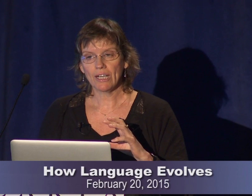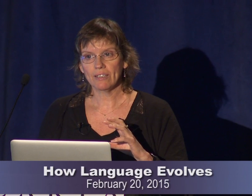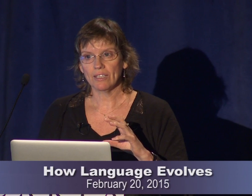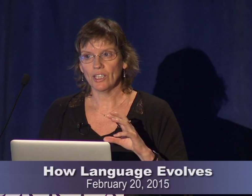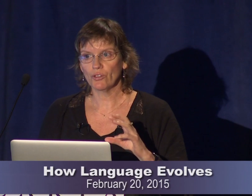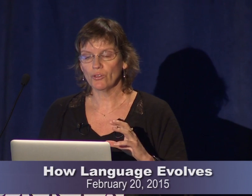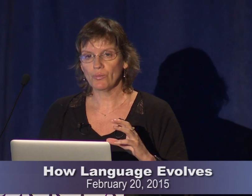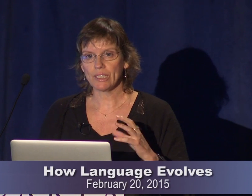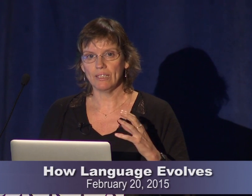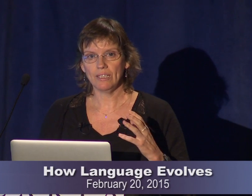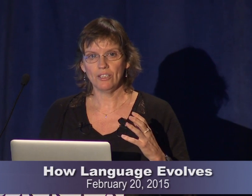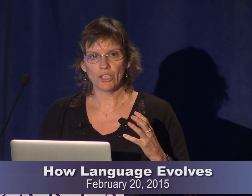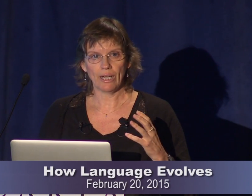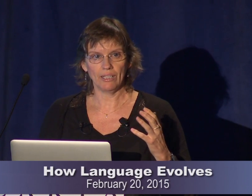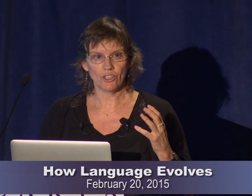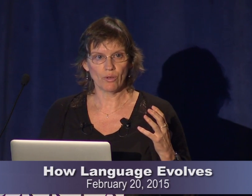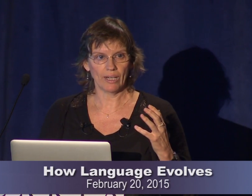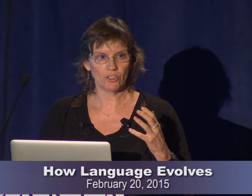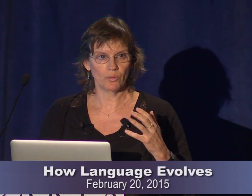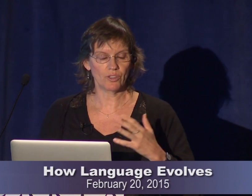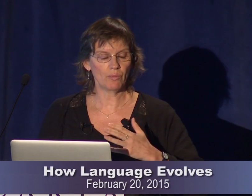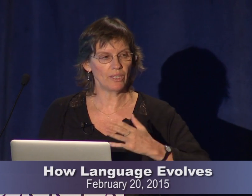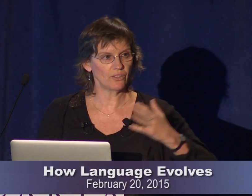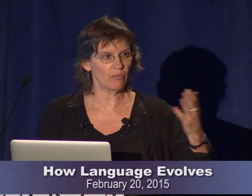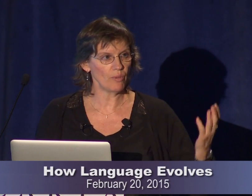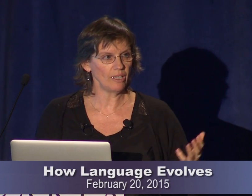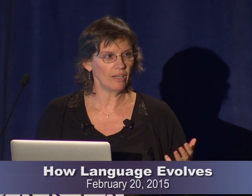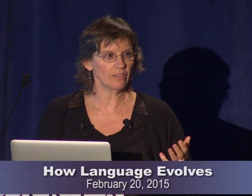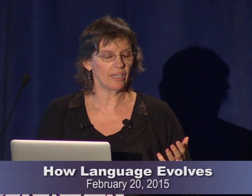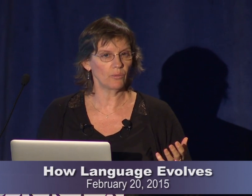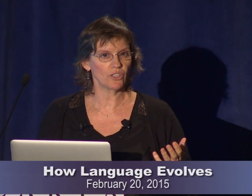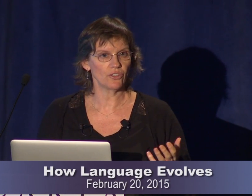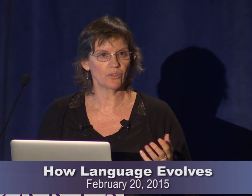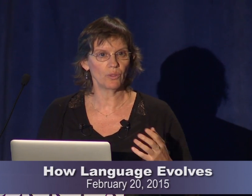together in groups and needed to interact with speakers of many other languages with